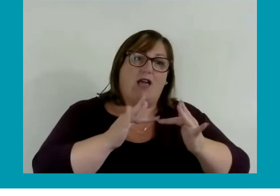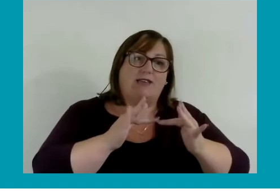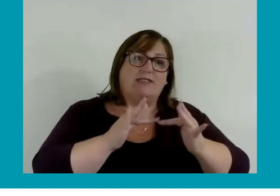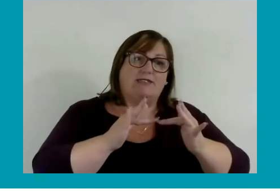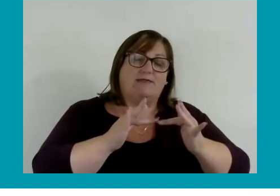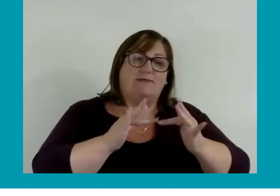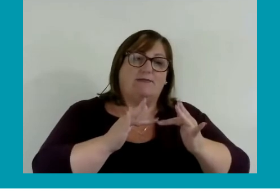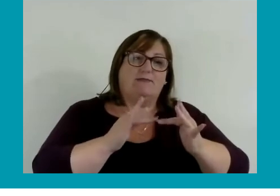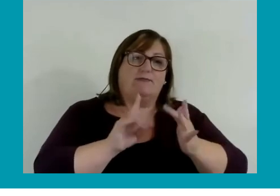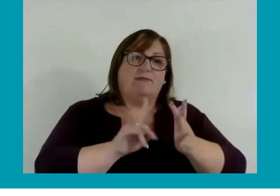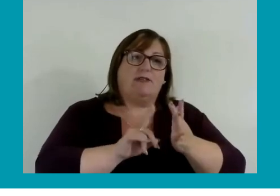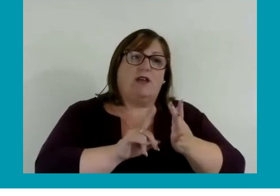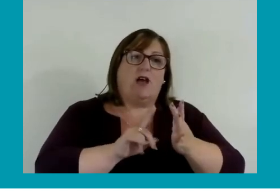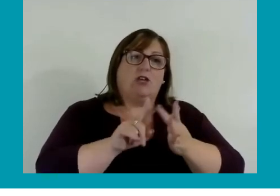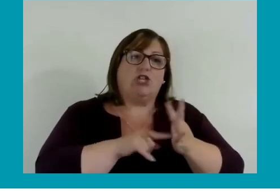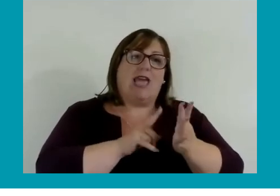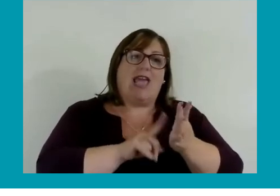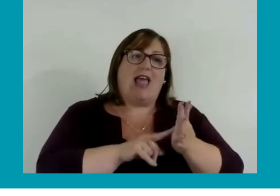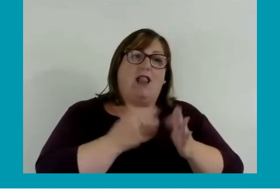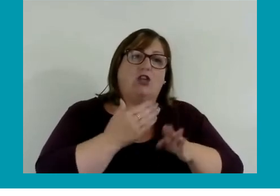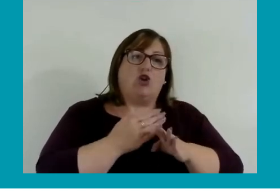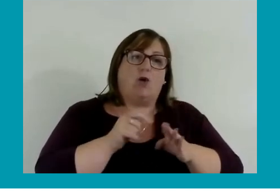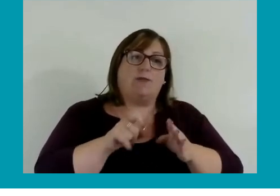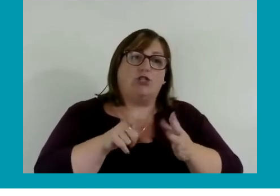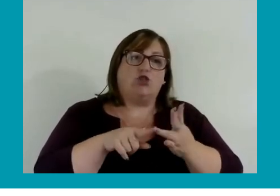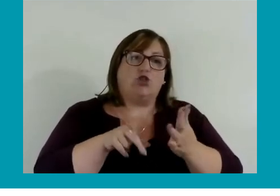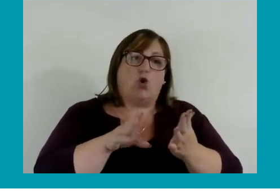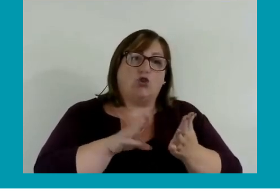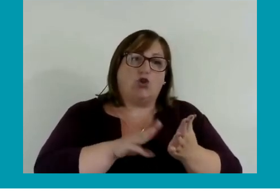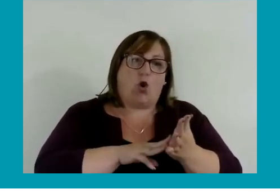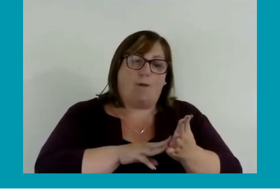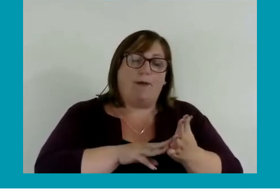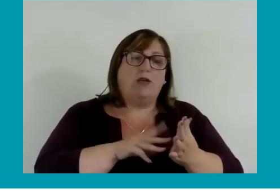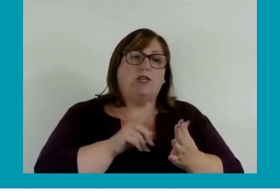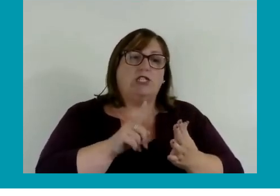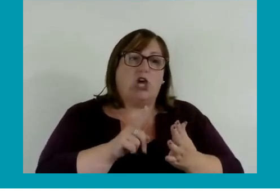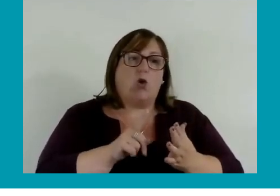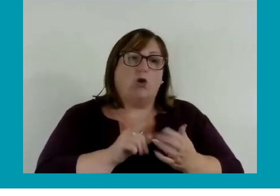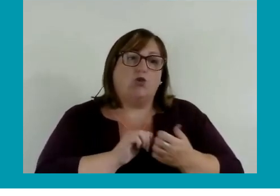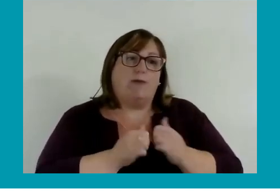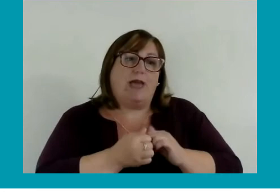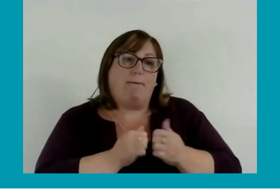you called out earlier around actually to be a partner in a co-owned organization and one of the